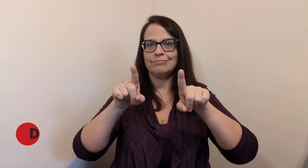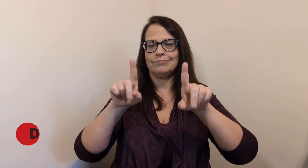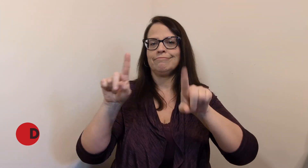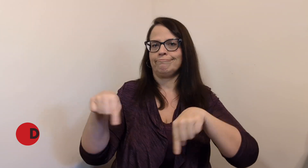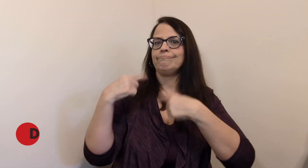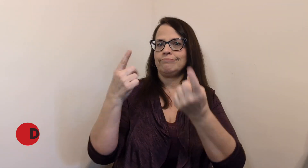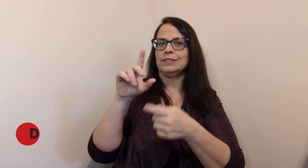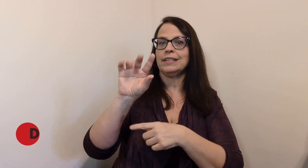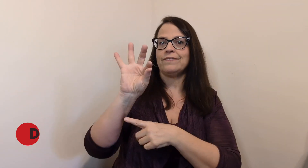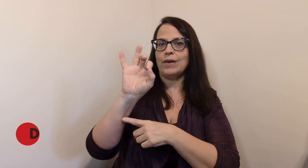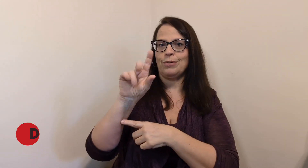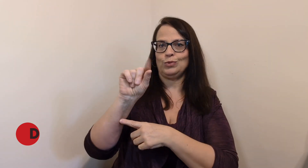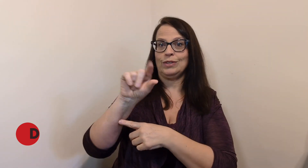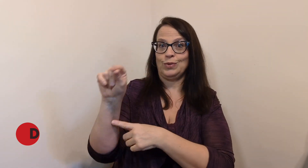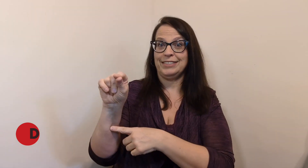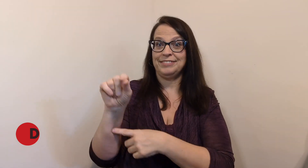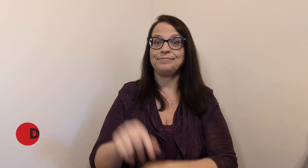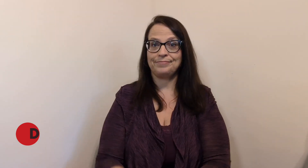in February 2020.